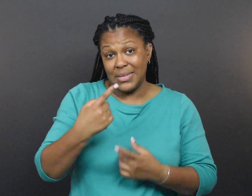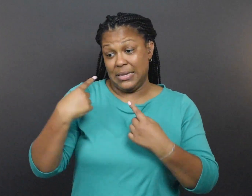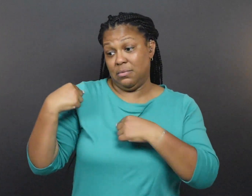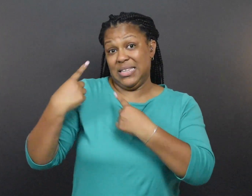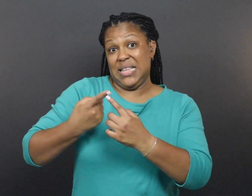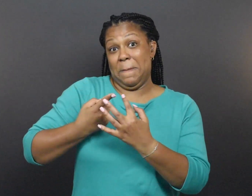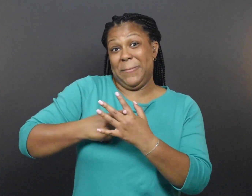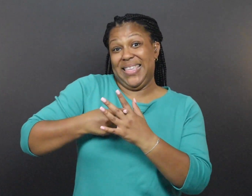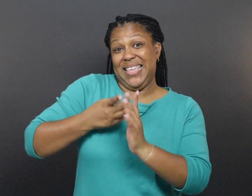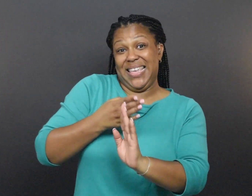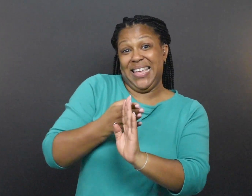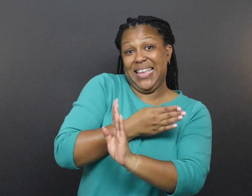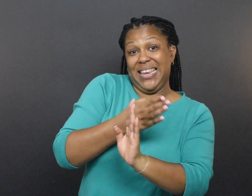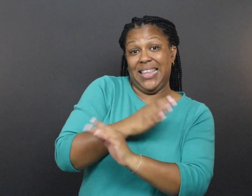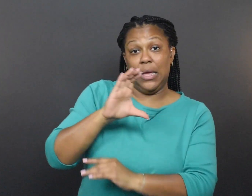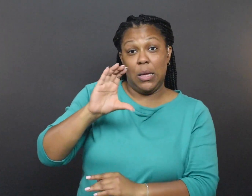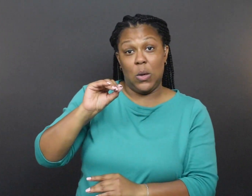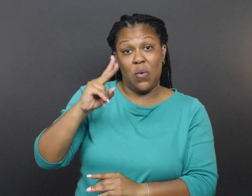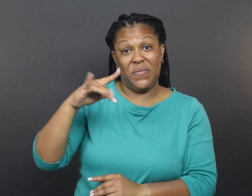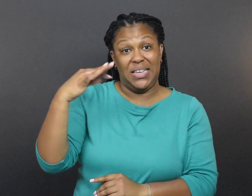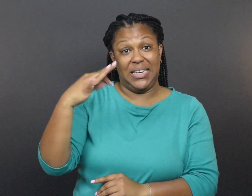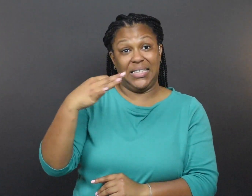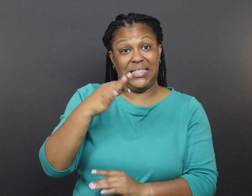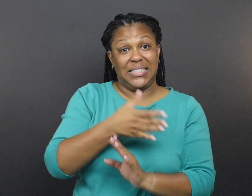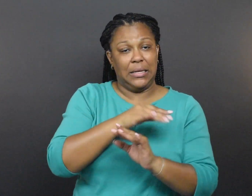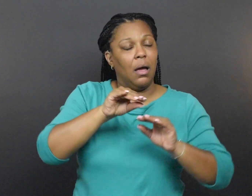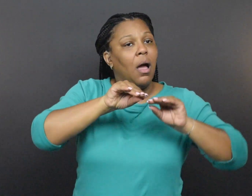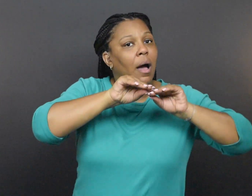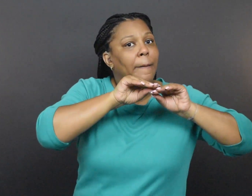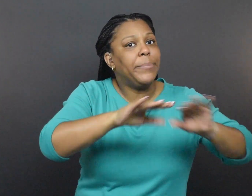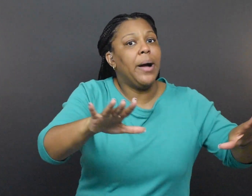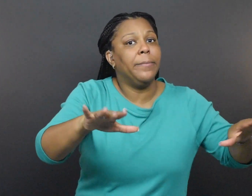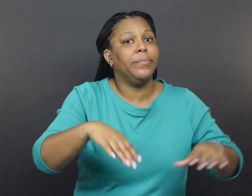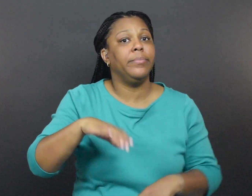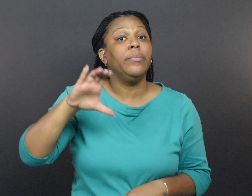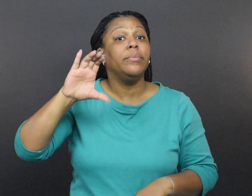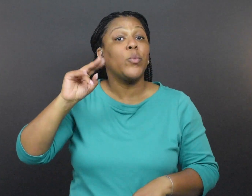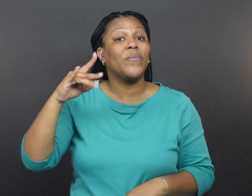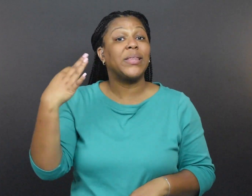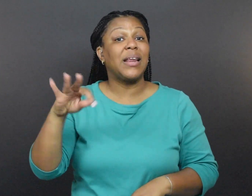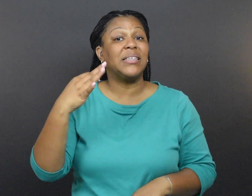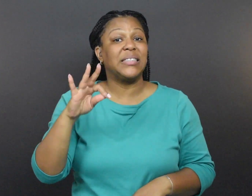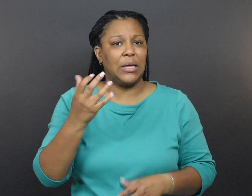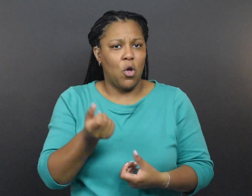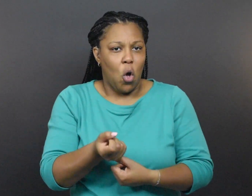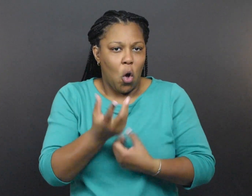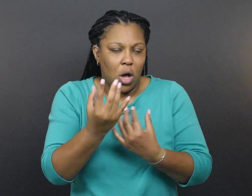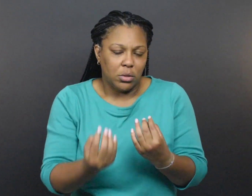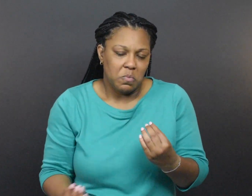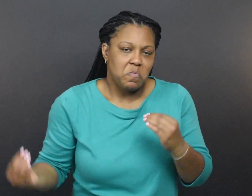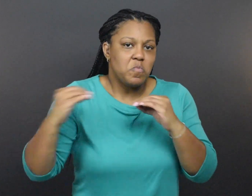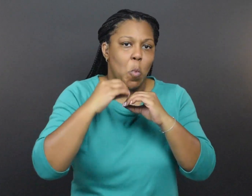Since the beginning of the COVID-19 pandemic, COVID-19 has caused more than 2 million cases,